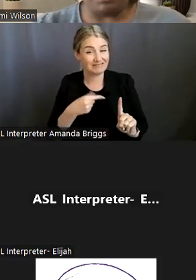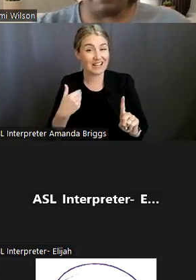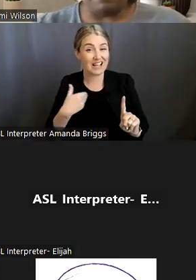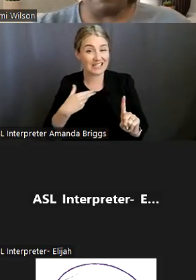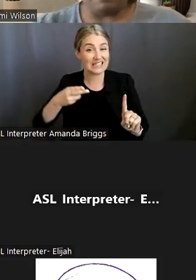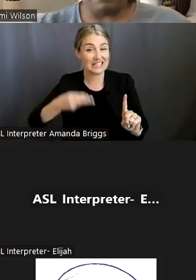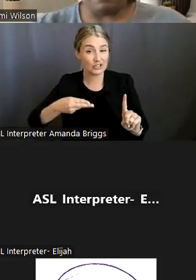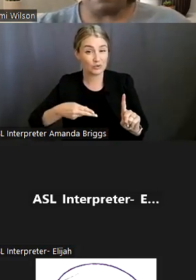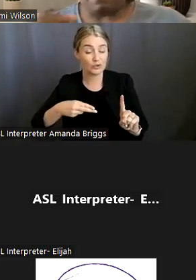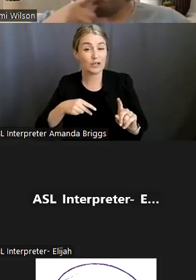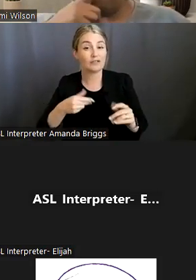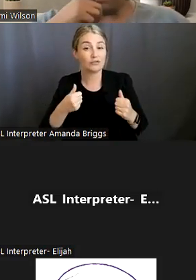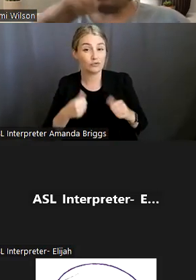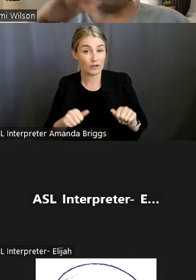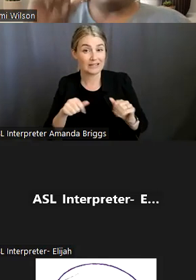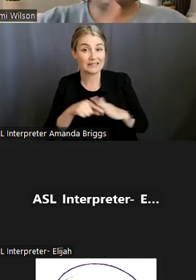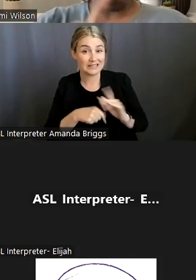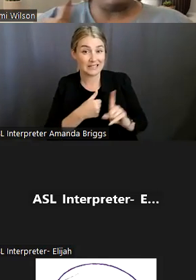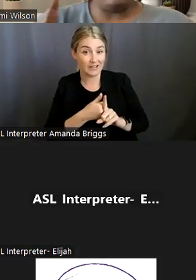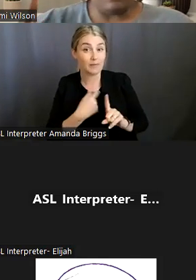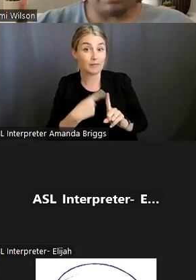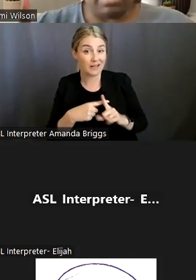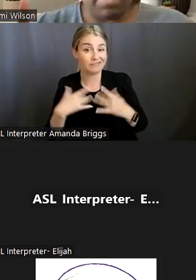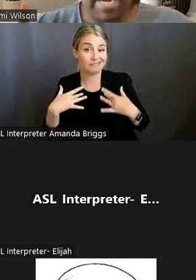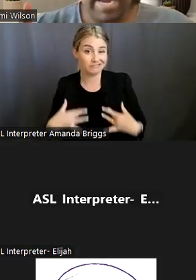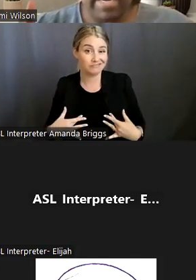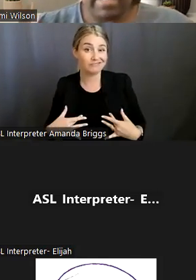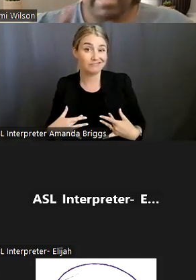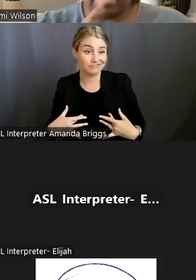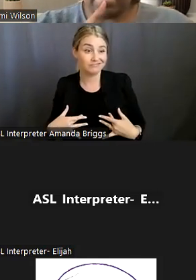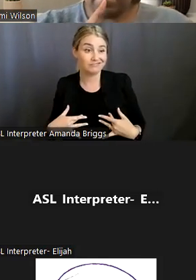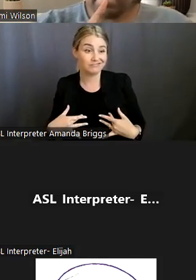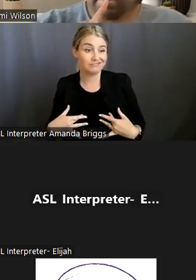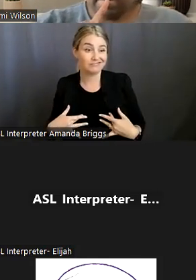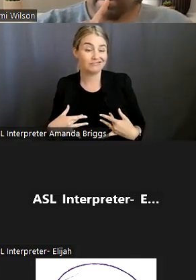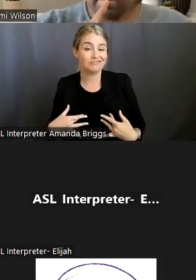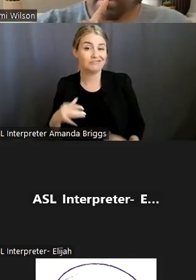So one of the first questions I wanna ask,